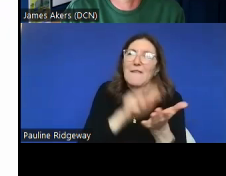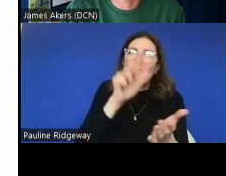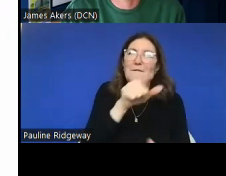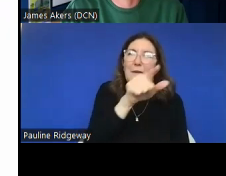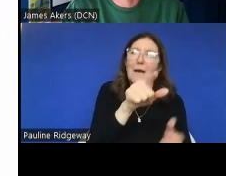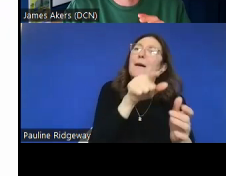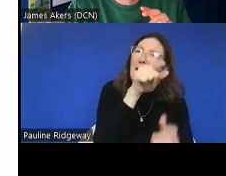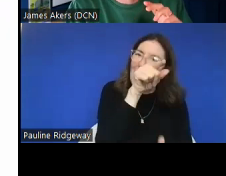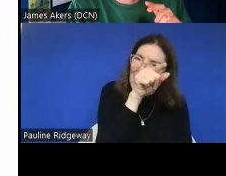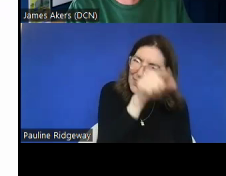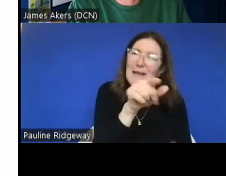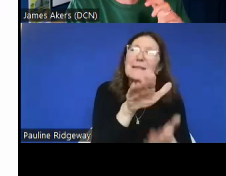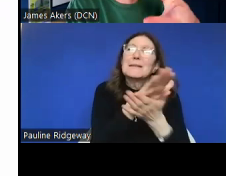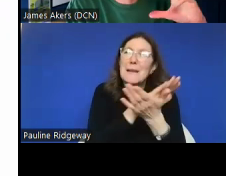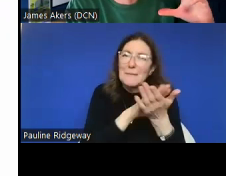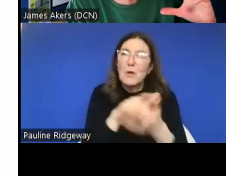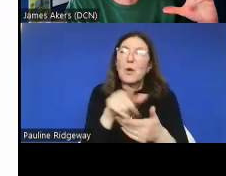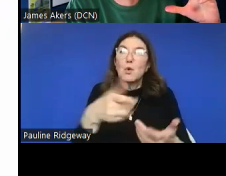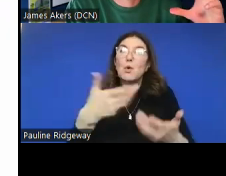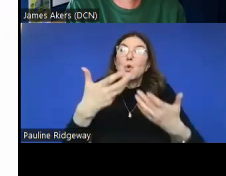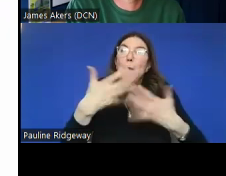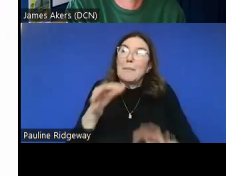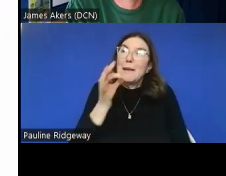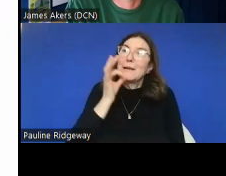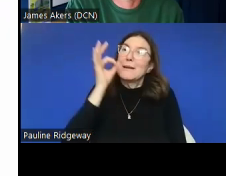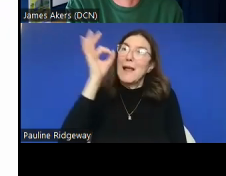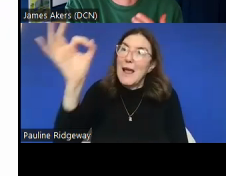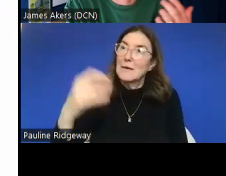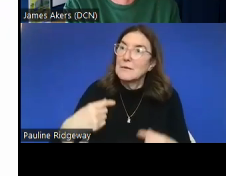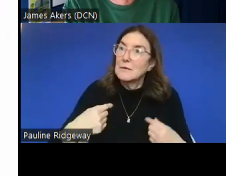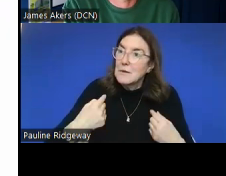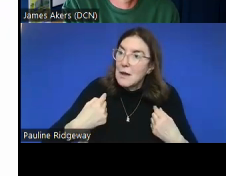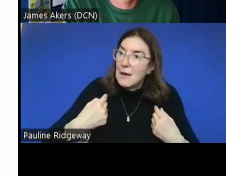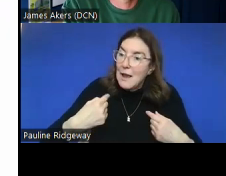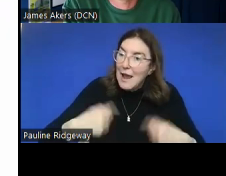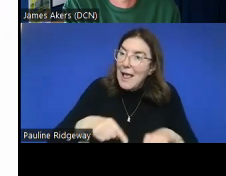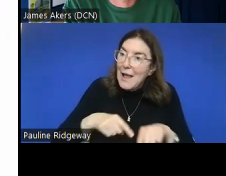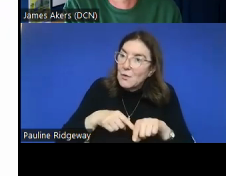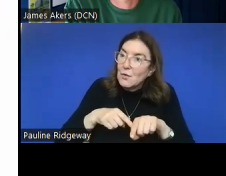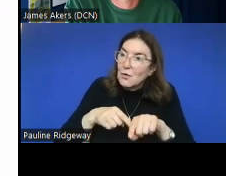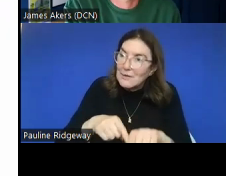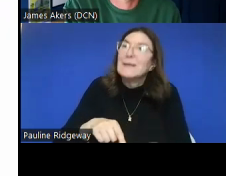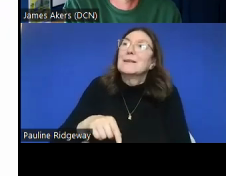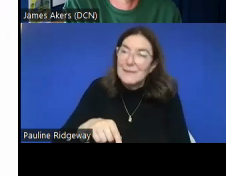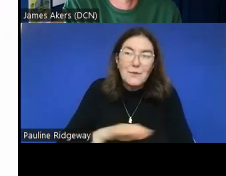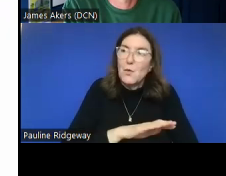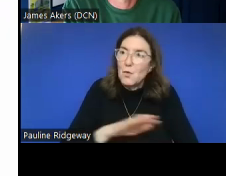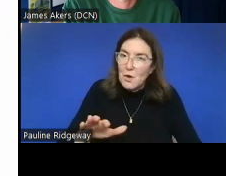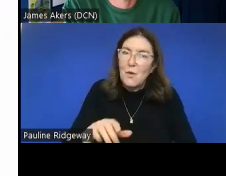This is about asking for consent from your users as they go through to your website for the first time